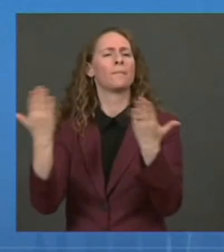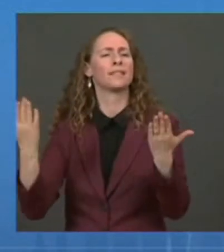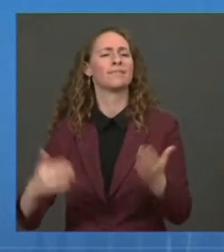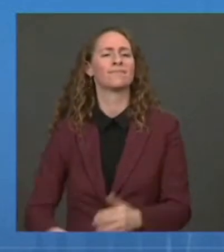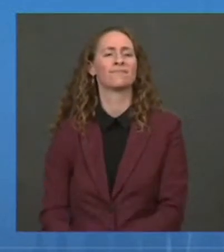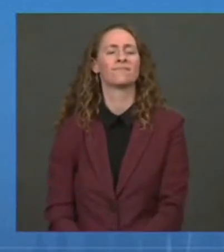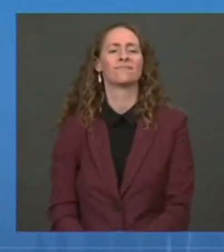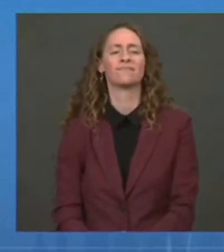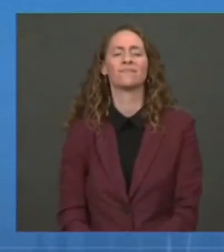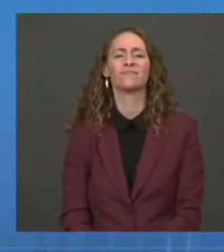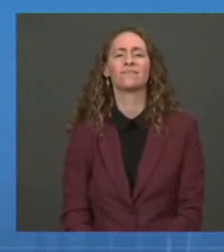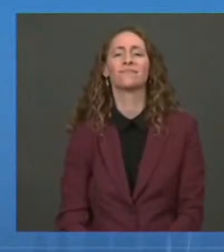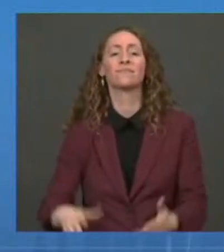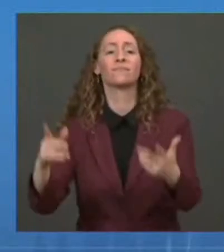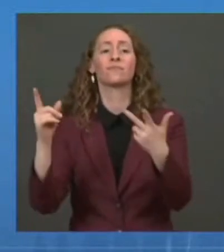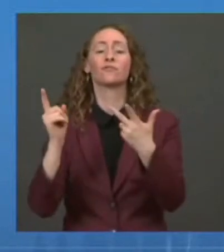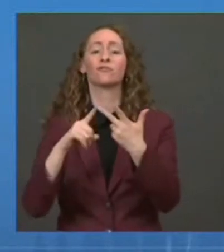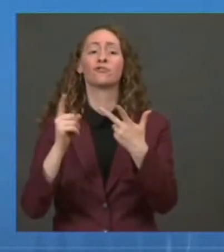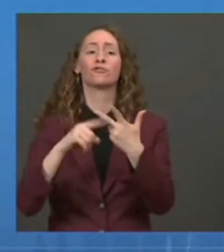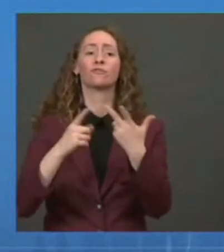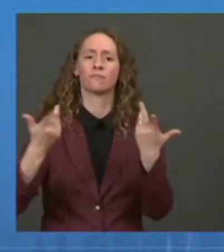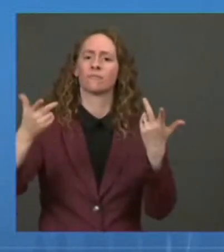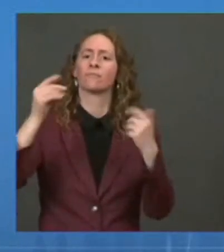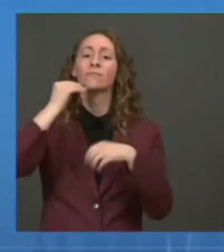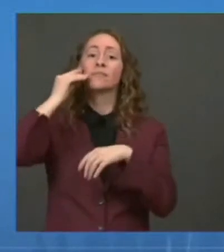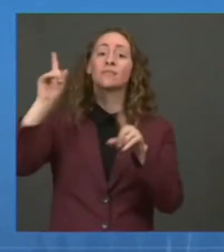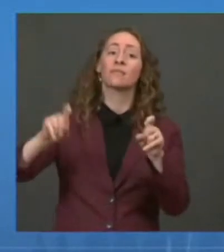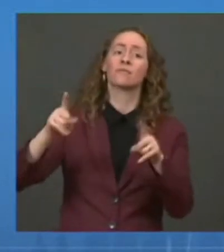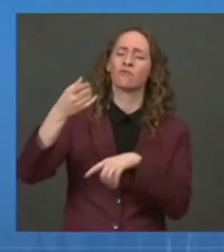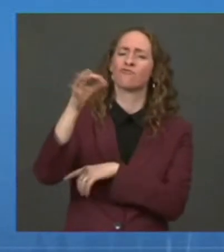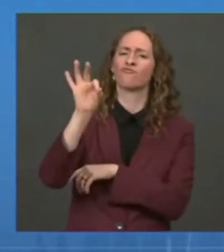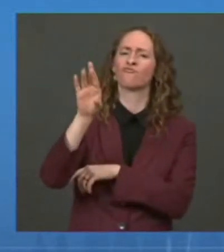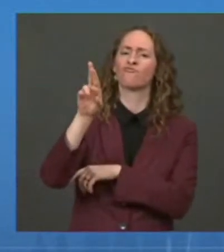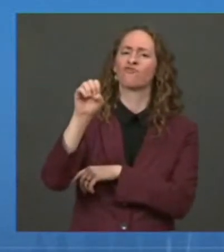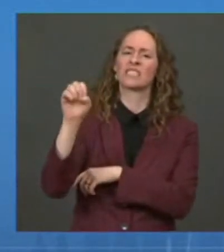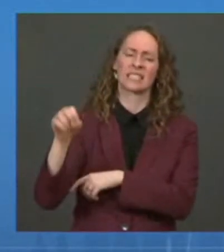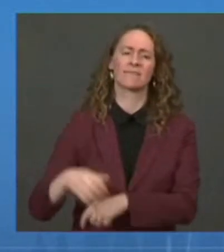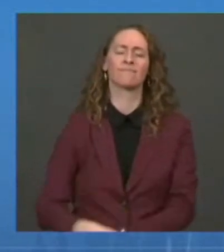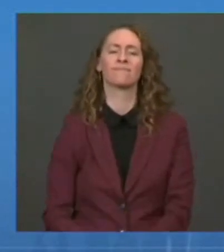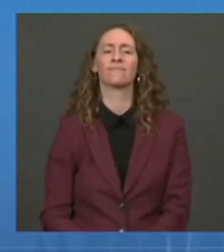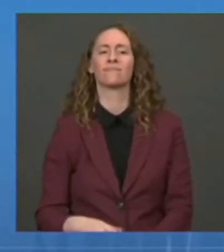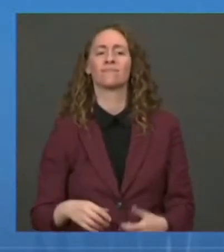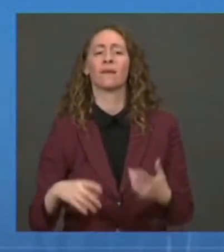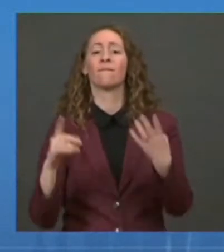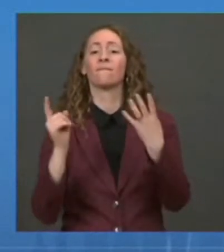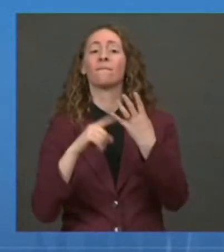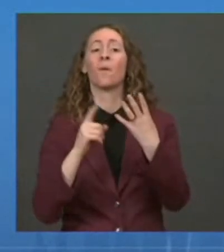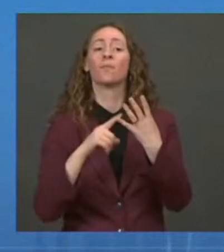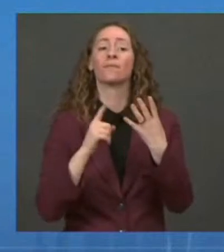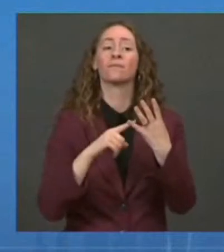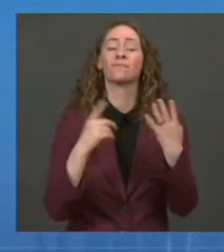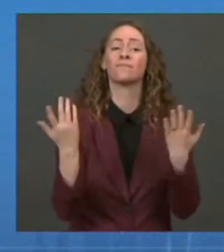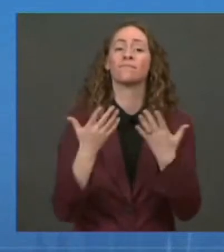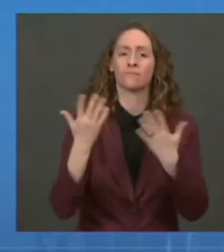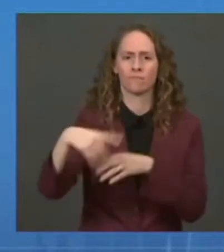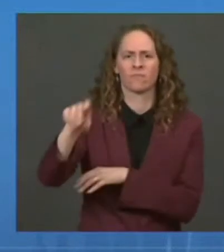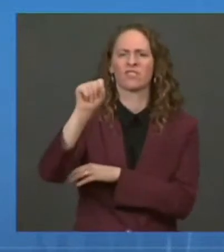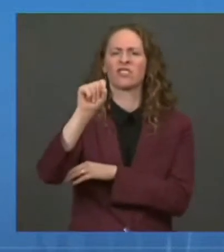KEEPING OUR SCHOOLS OPEN THIRD MAKING AT HOME TESTS FREE TO AMERICANS.